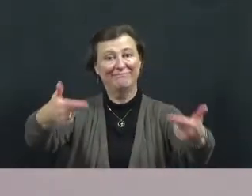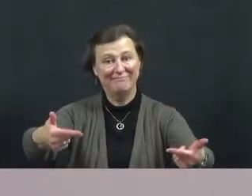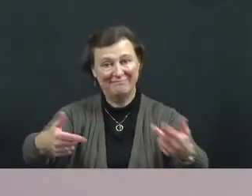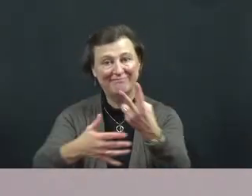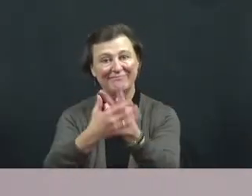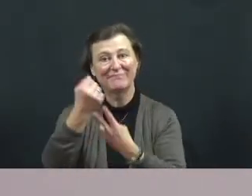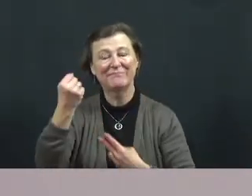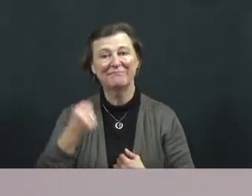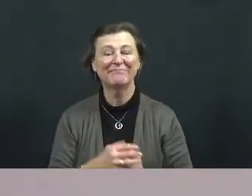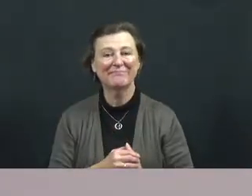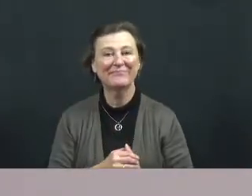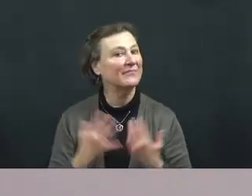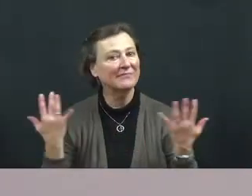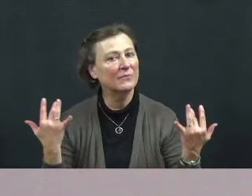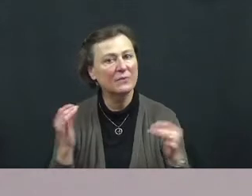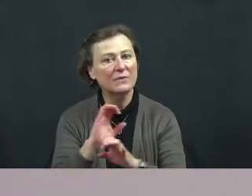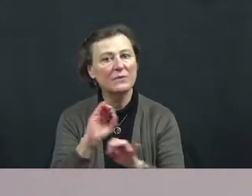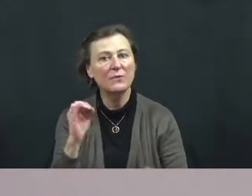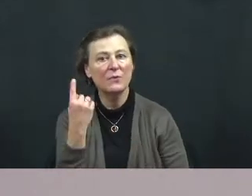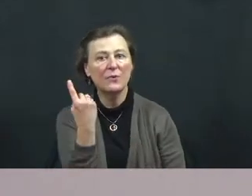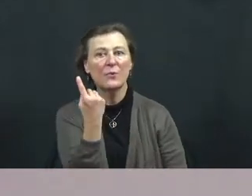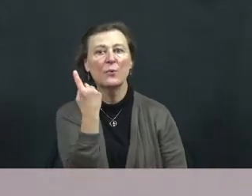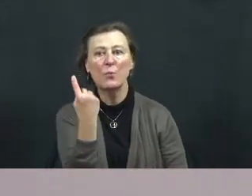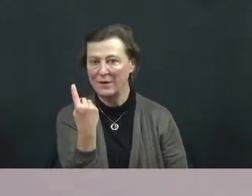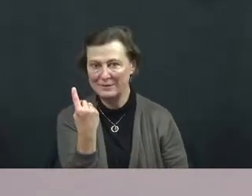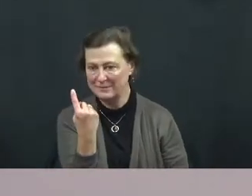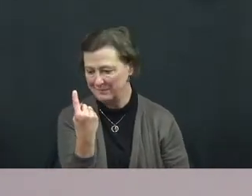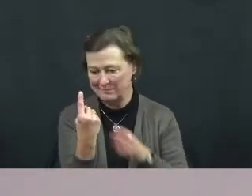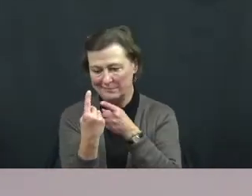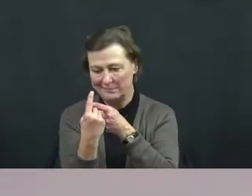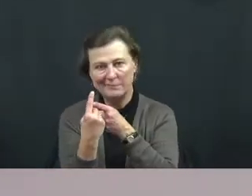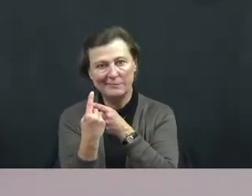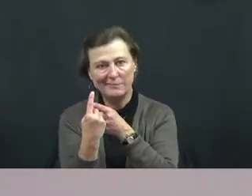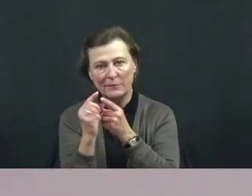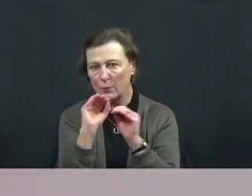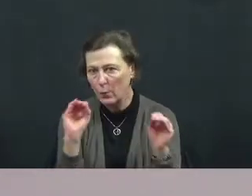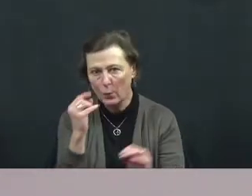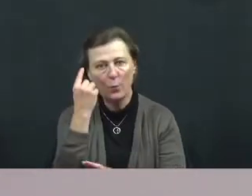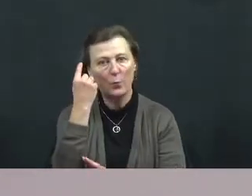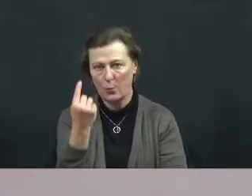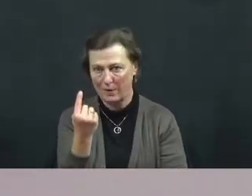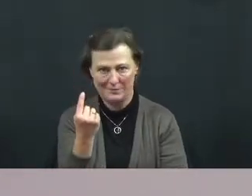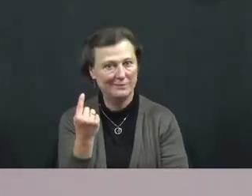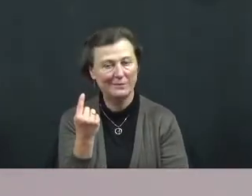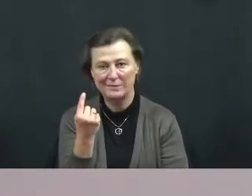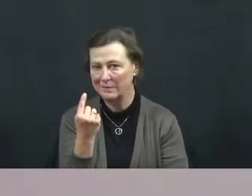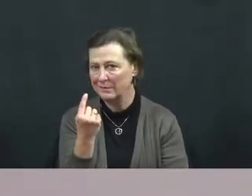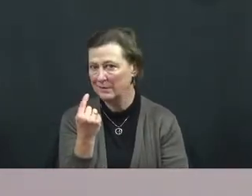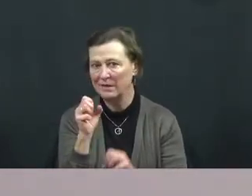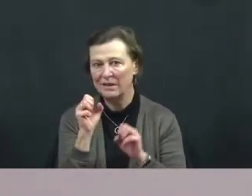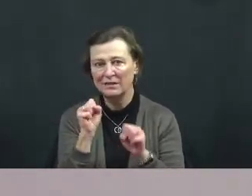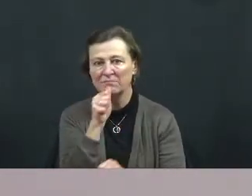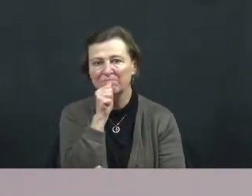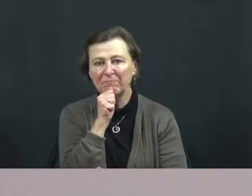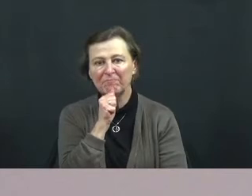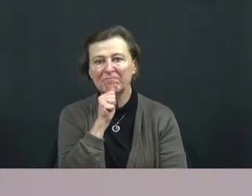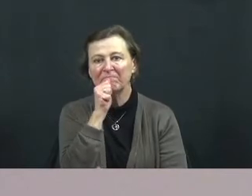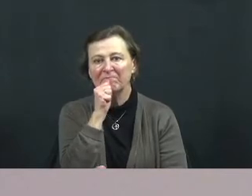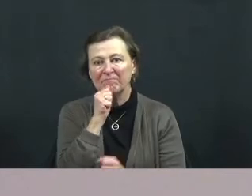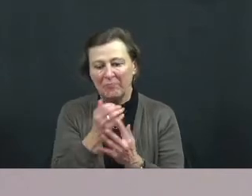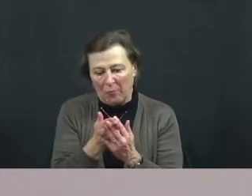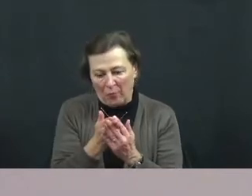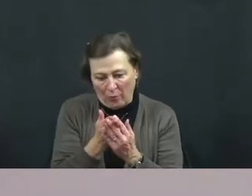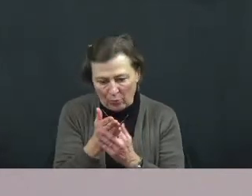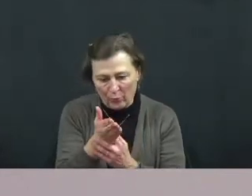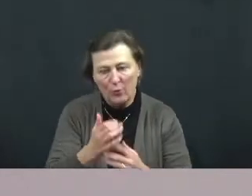Because, no one, absolutely no one, can make it through this life journey alone.